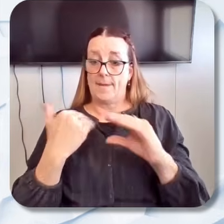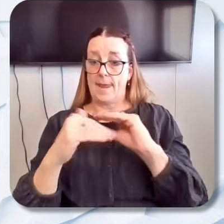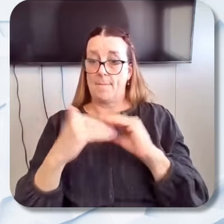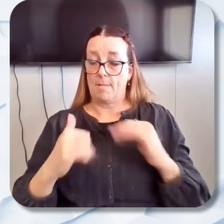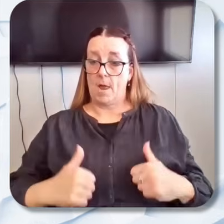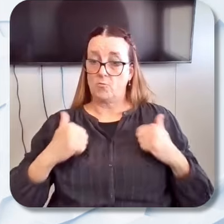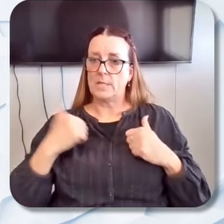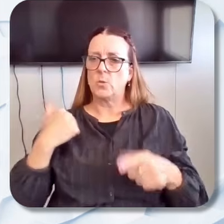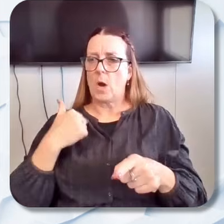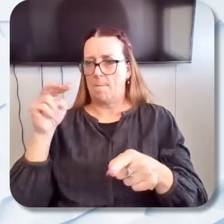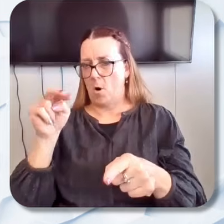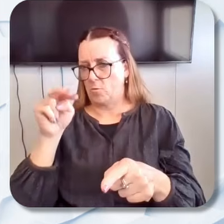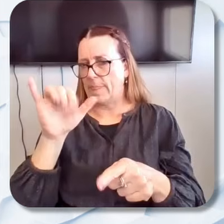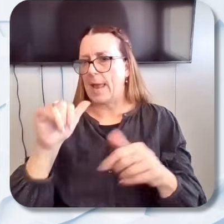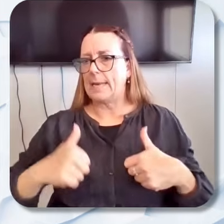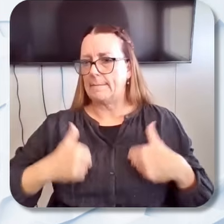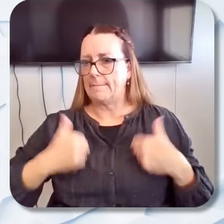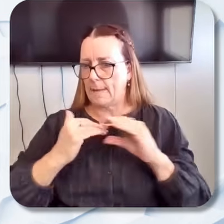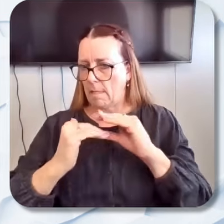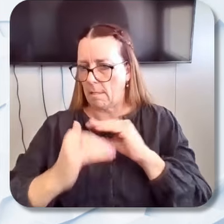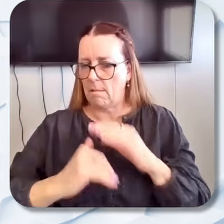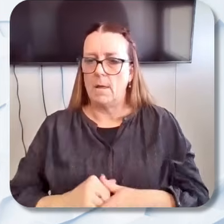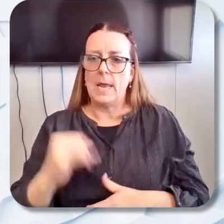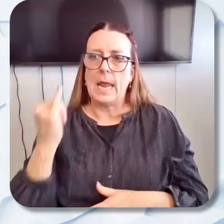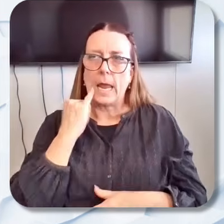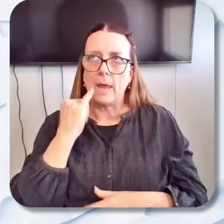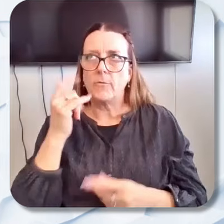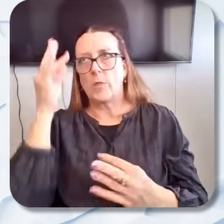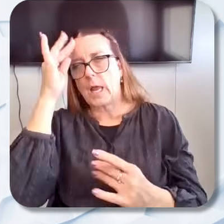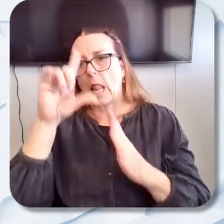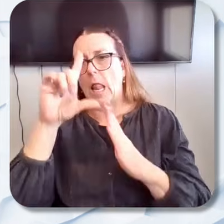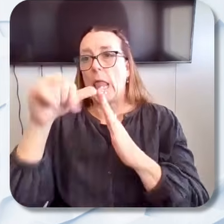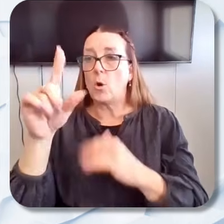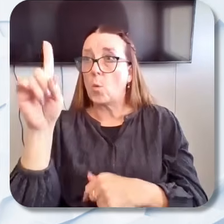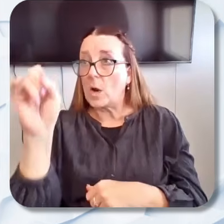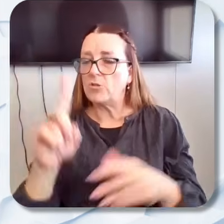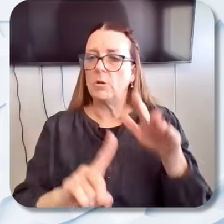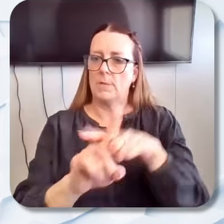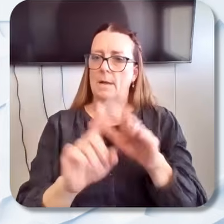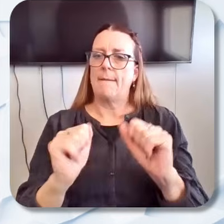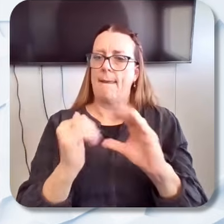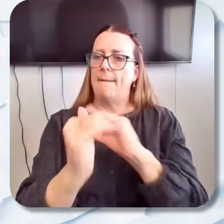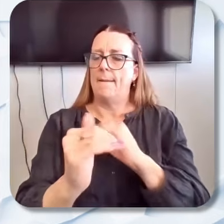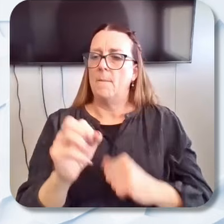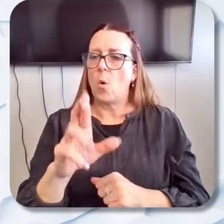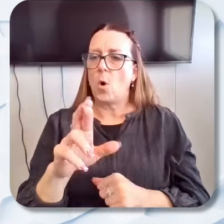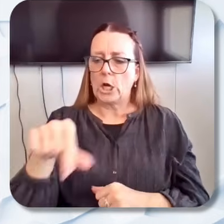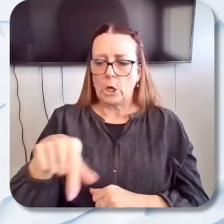So please, if you have questions that come up or you feel like something needs to be in a Q and A that we can review please email us those questions.